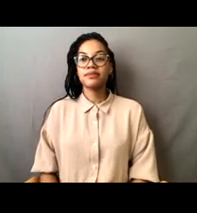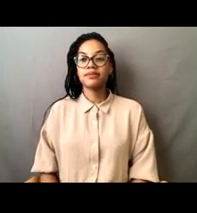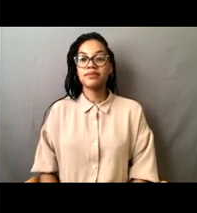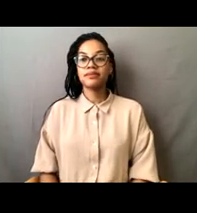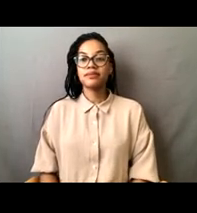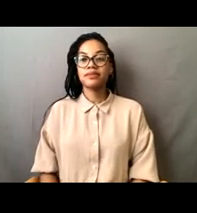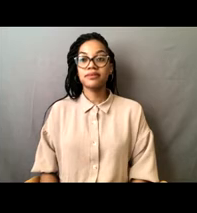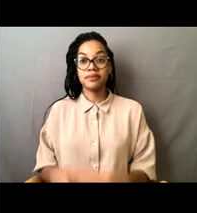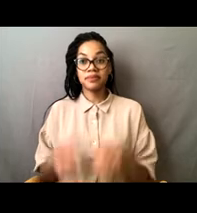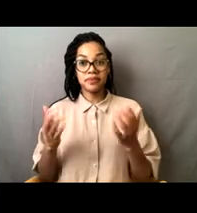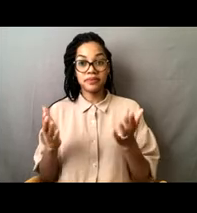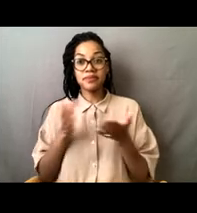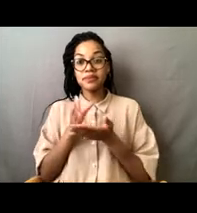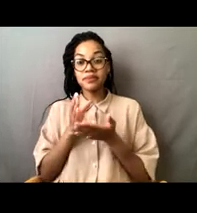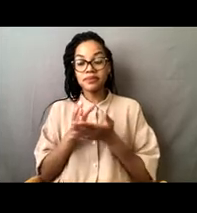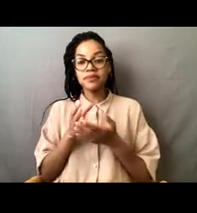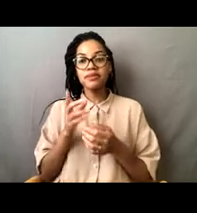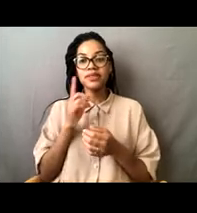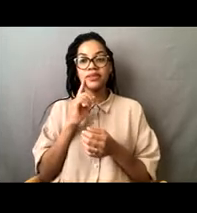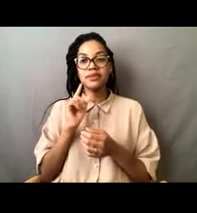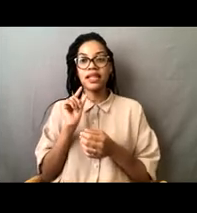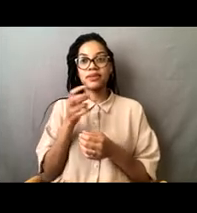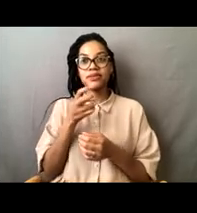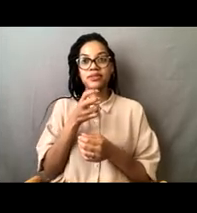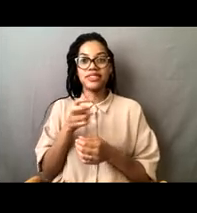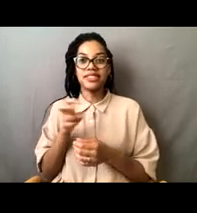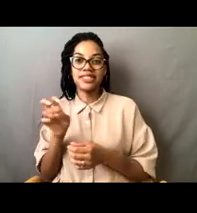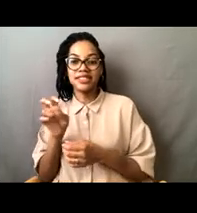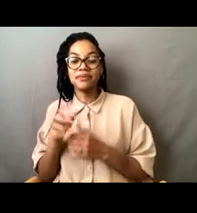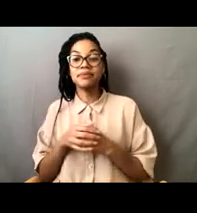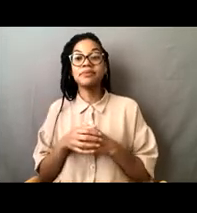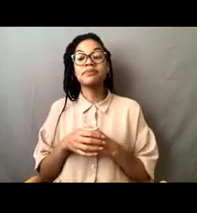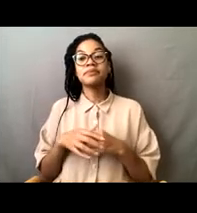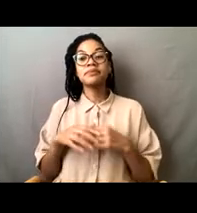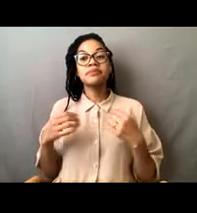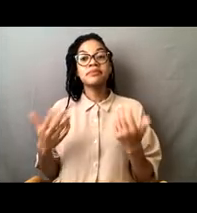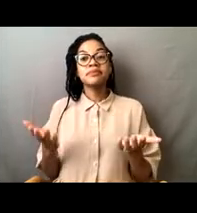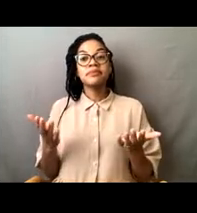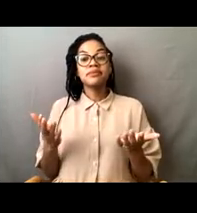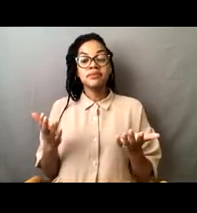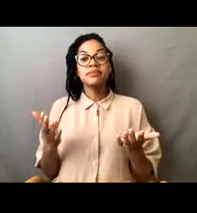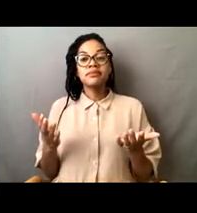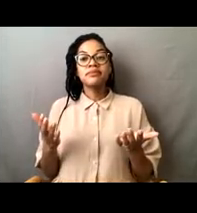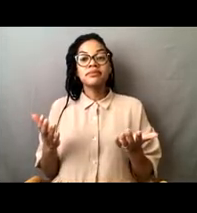All right, so with a little bit of transition, so all of the fresh water body,